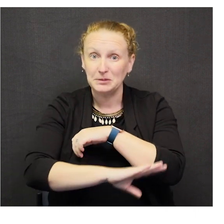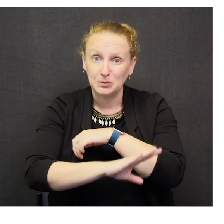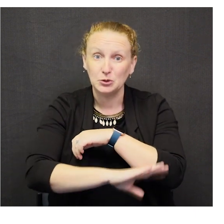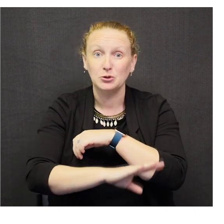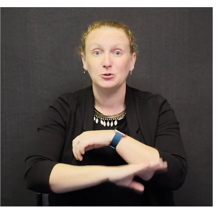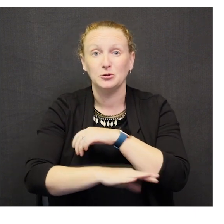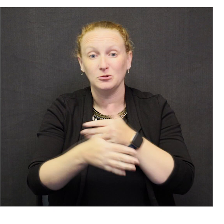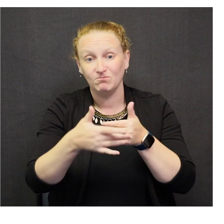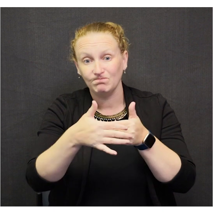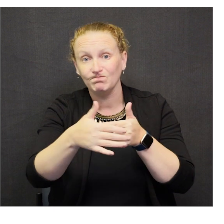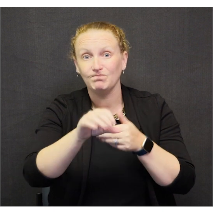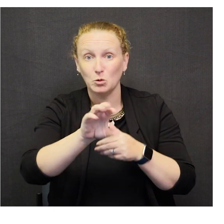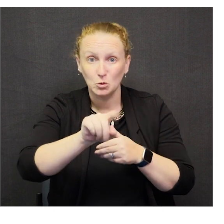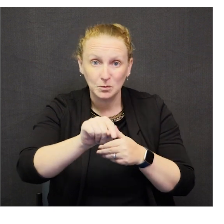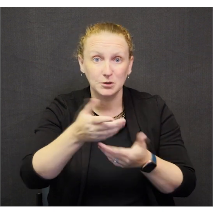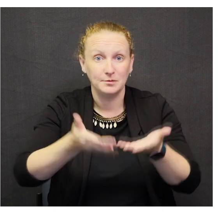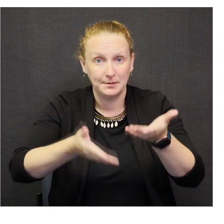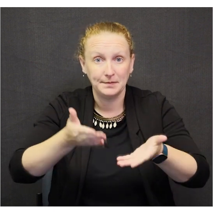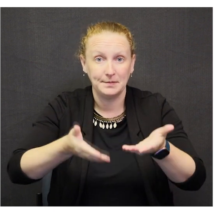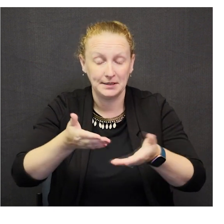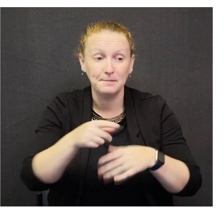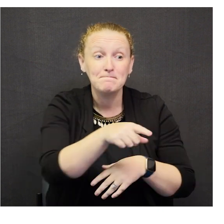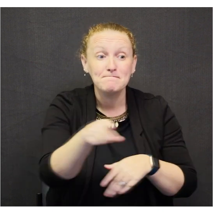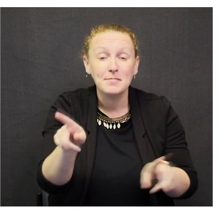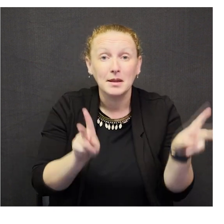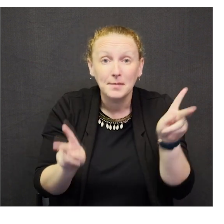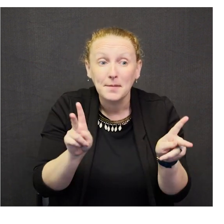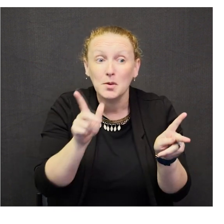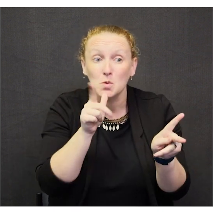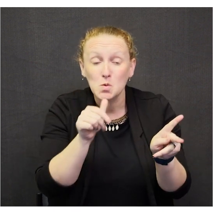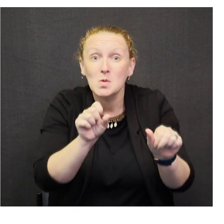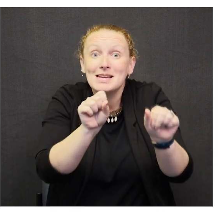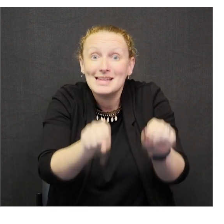is encouraging folks who can do their work from home to continue to work from home, even